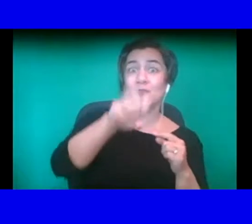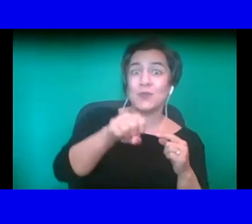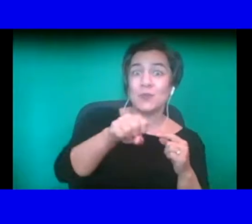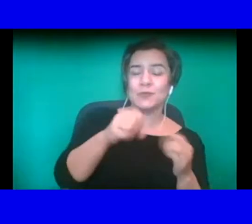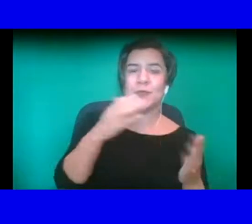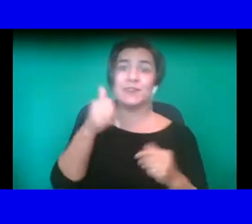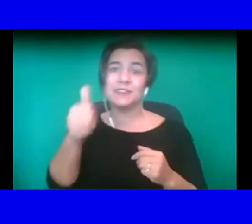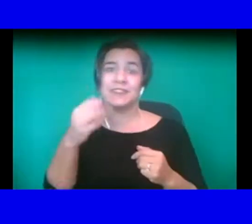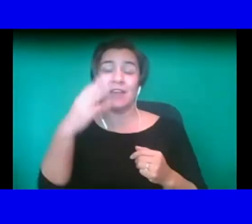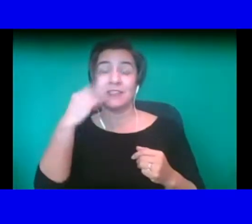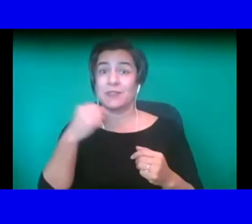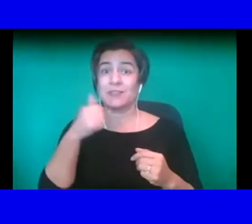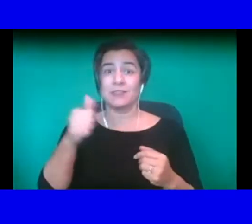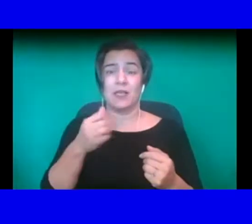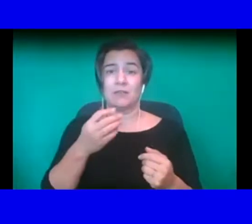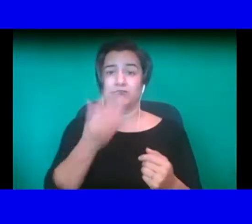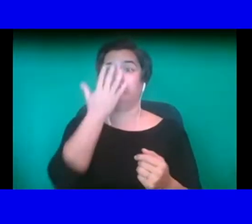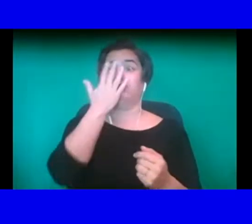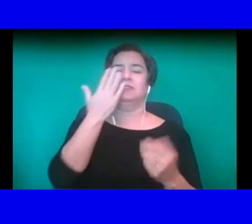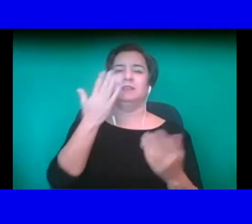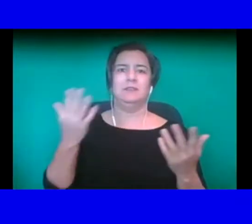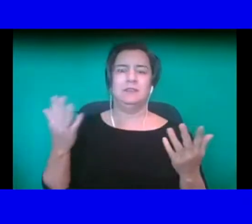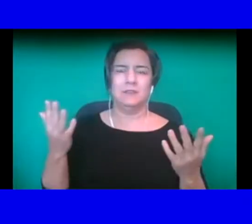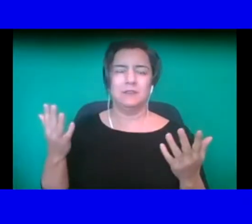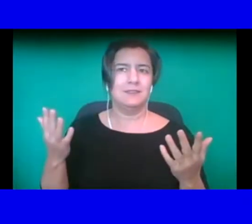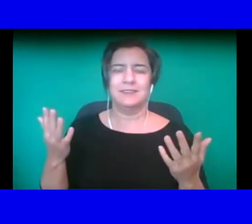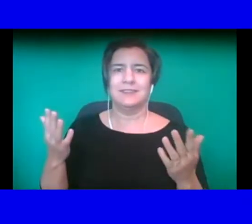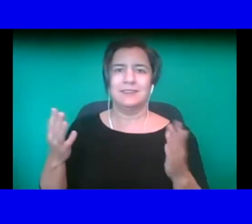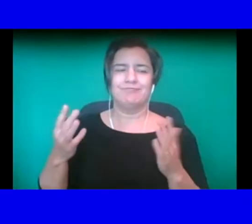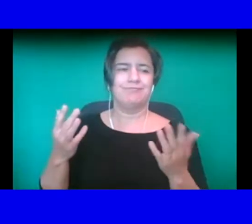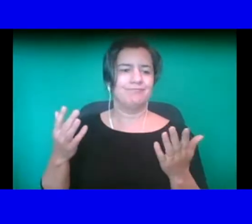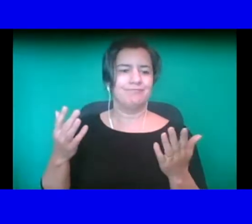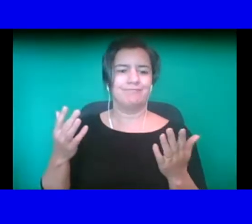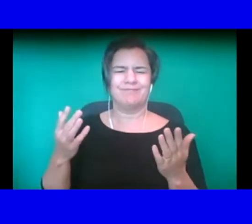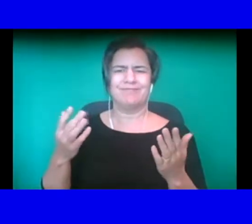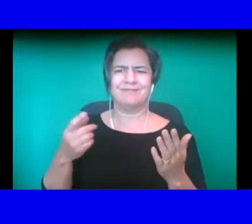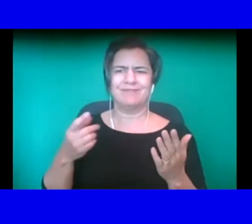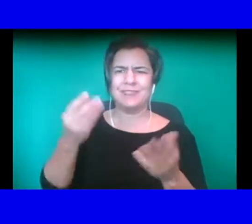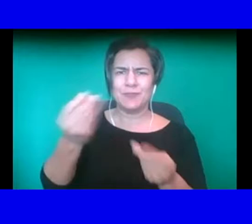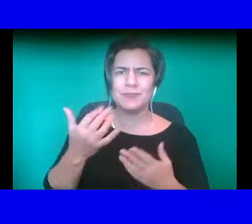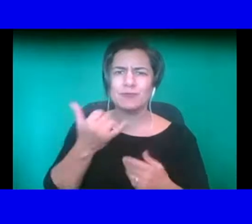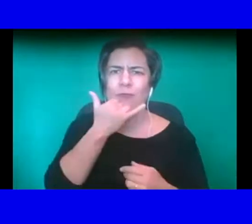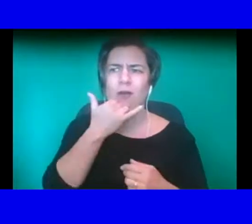flat out experienced, discrepancies and difficulties with getting vaccination.